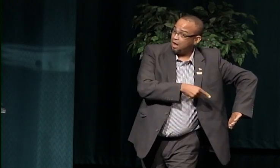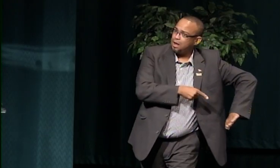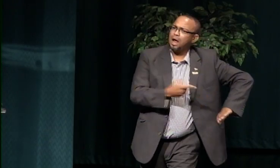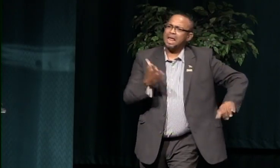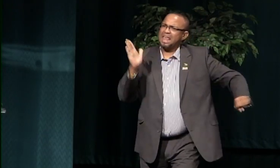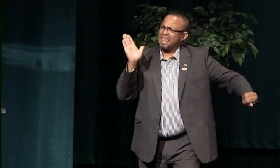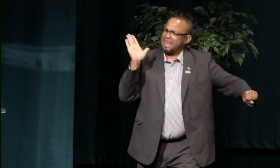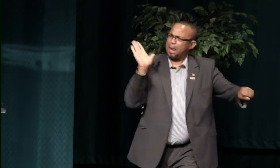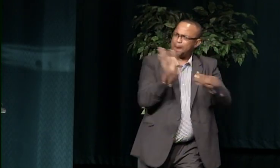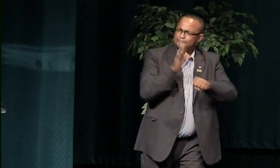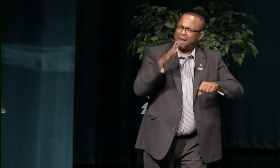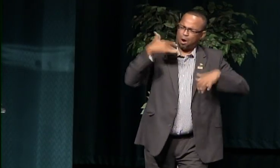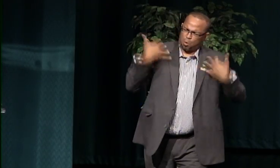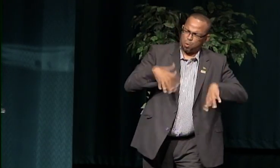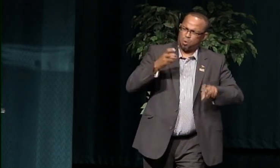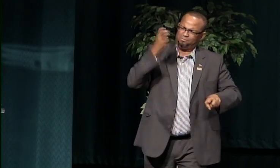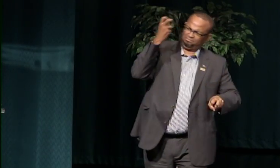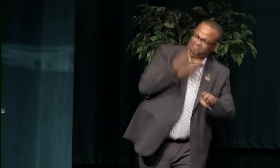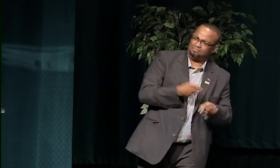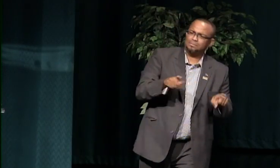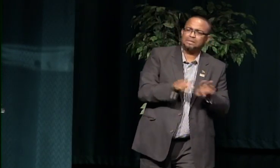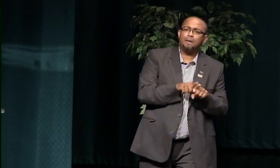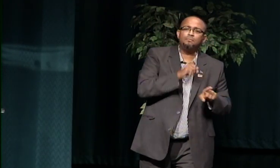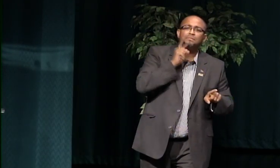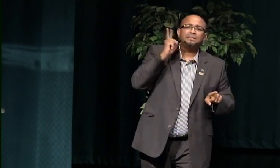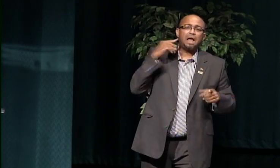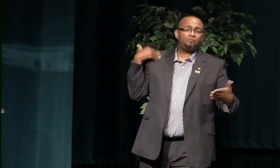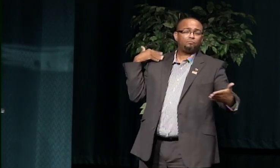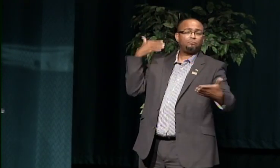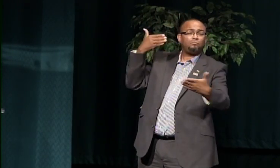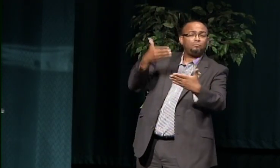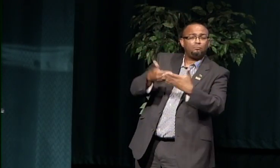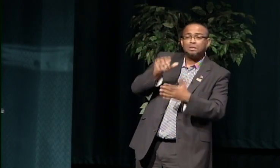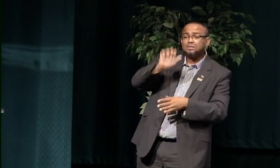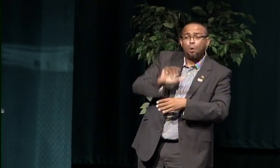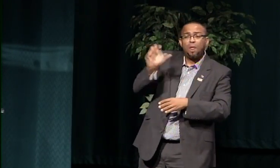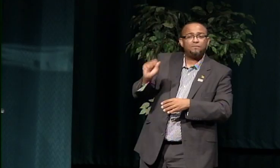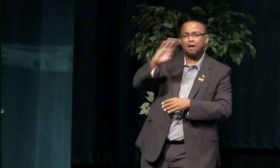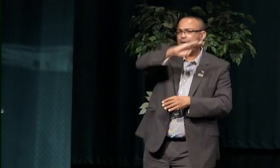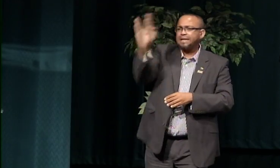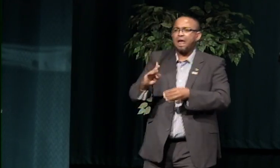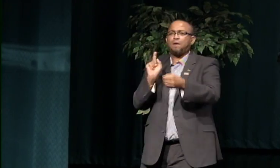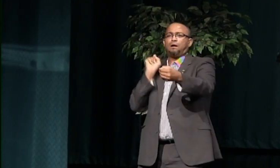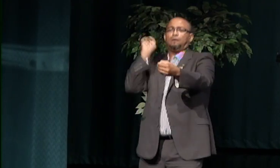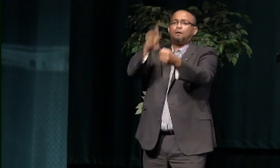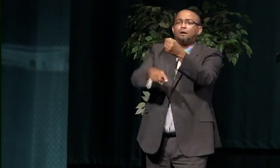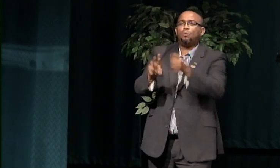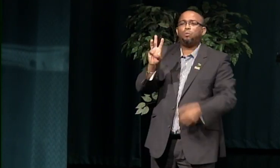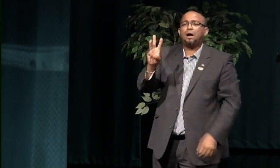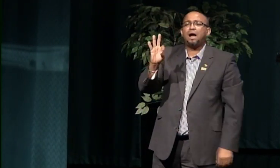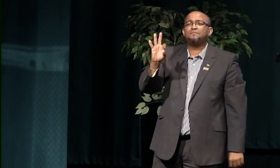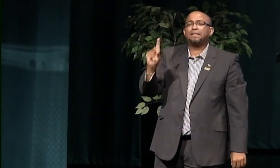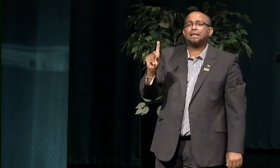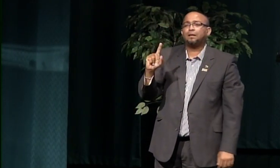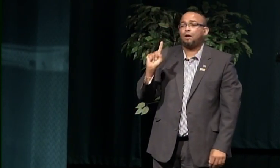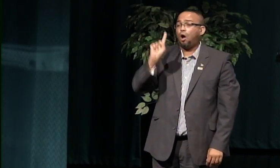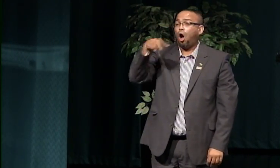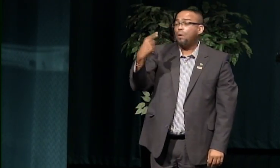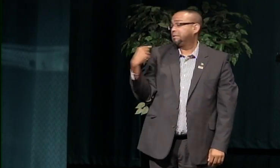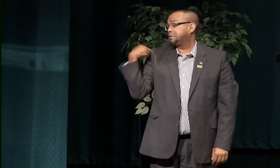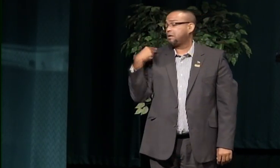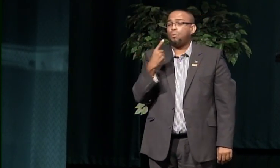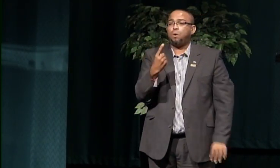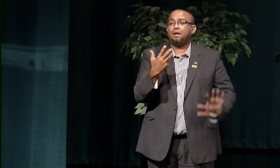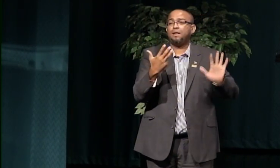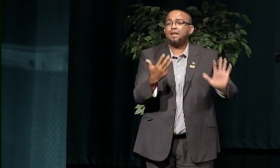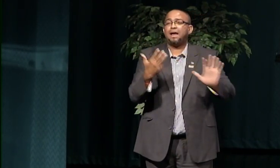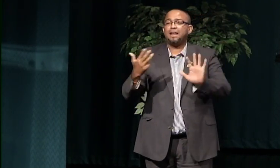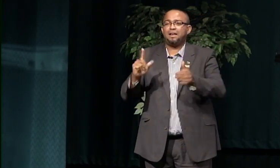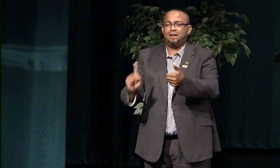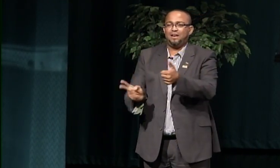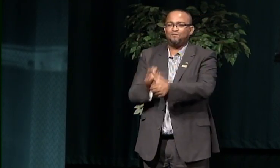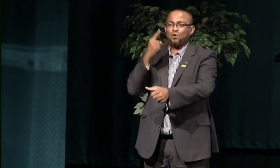marginalized black people as well as deaf people.